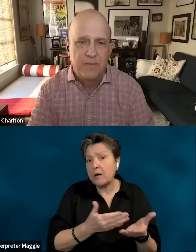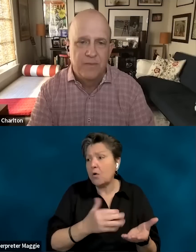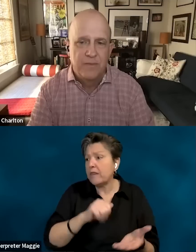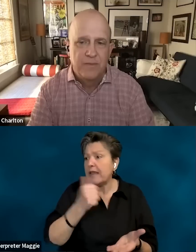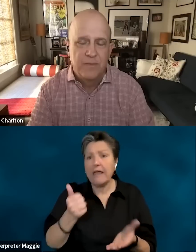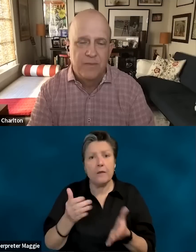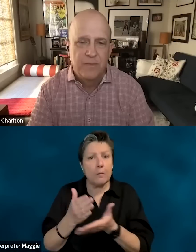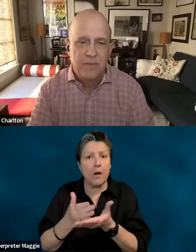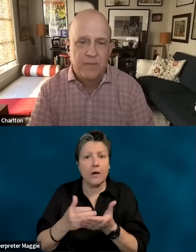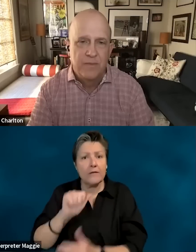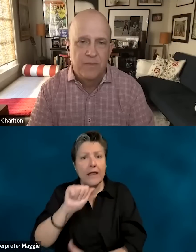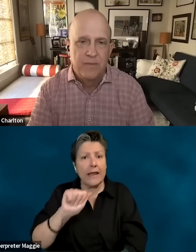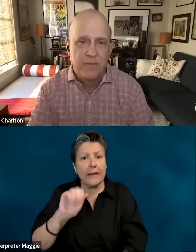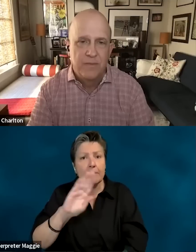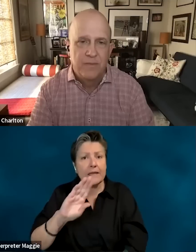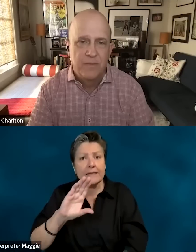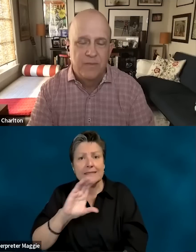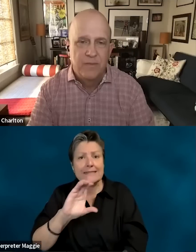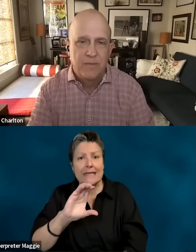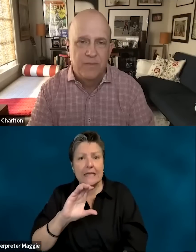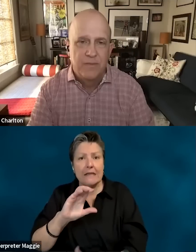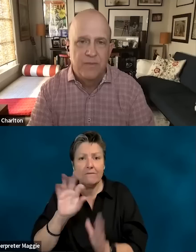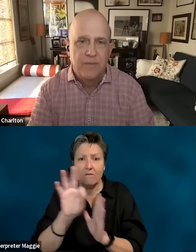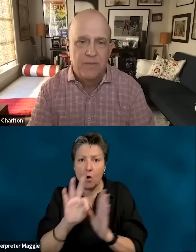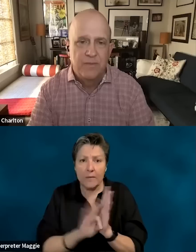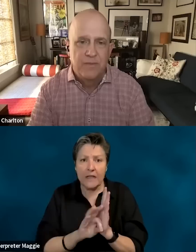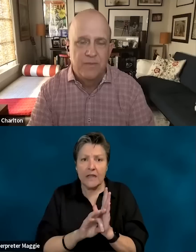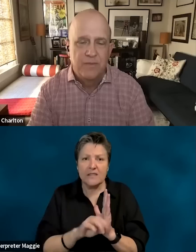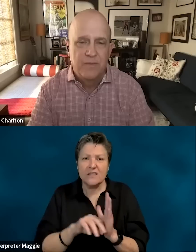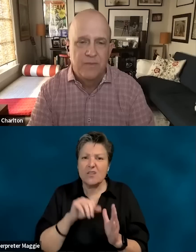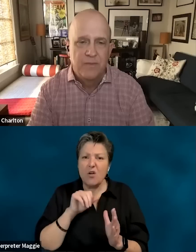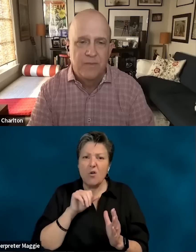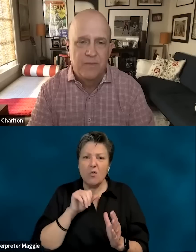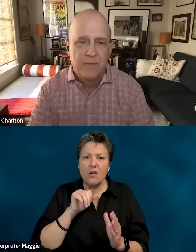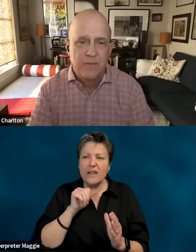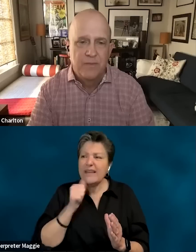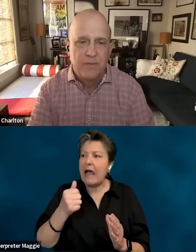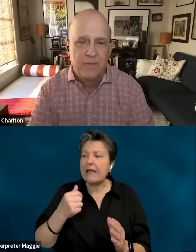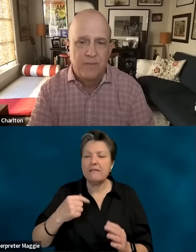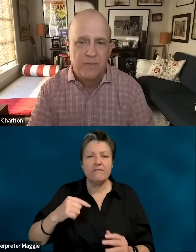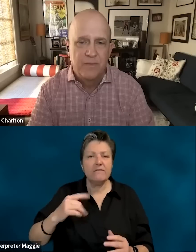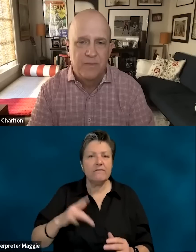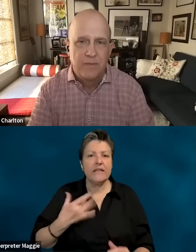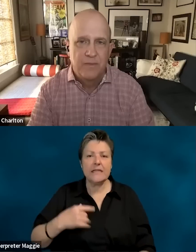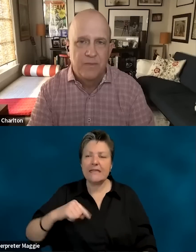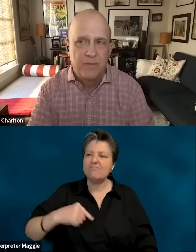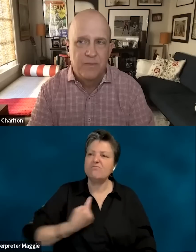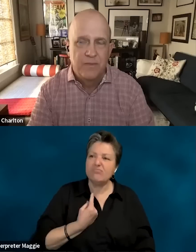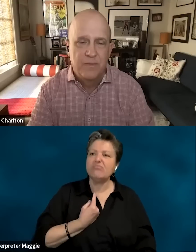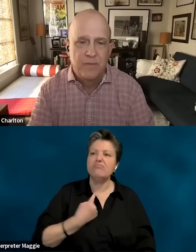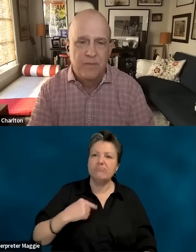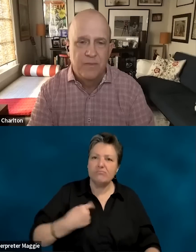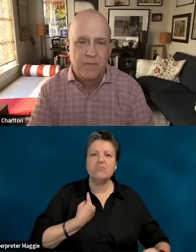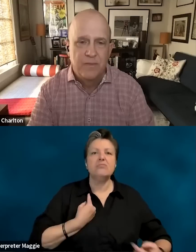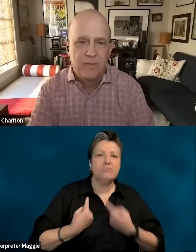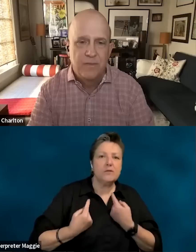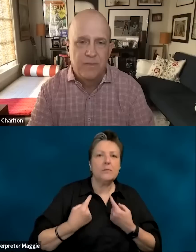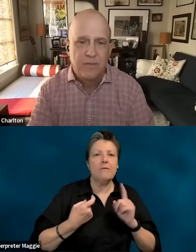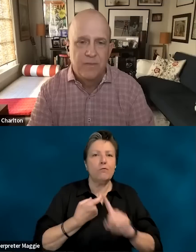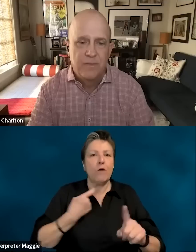So I think depersonalizing the quote unquote "rejection" or feeling like and really believing that if someone else can do it, you can too.